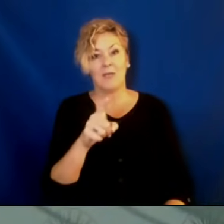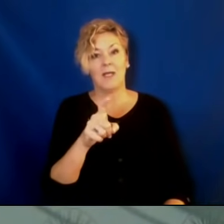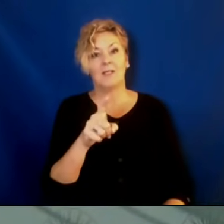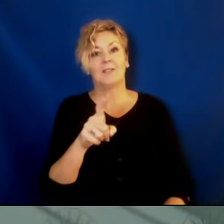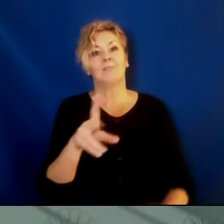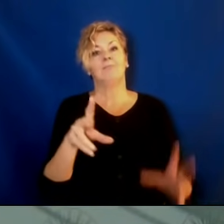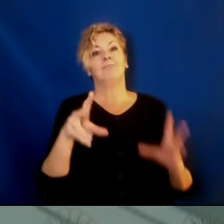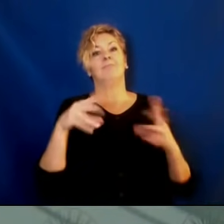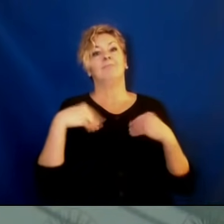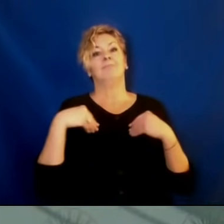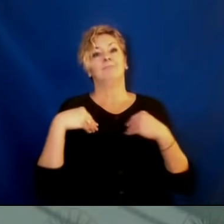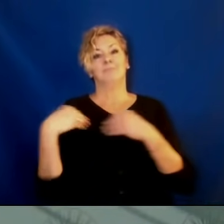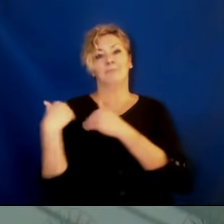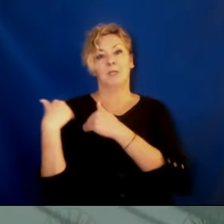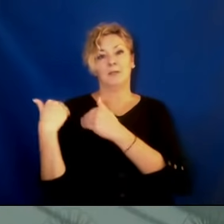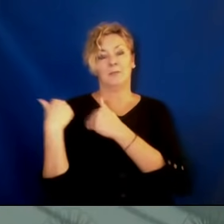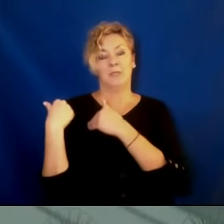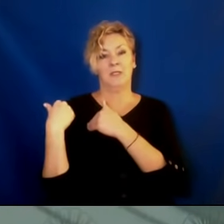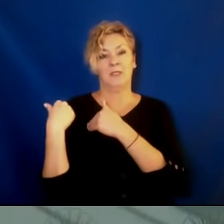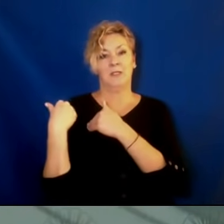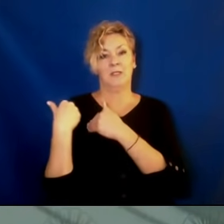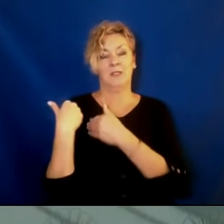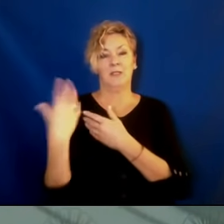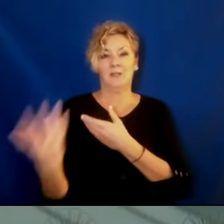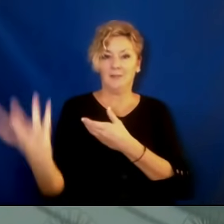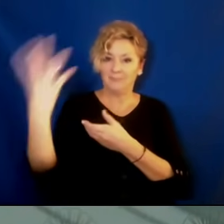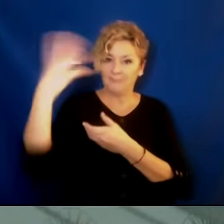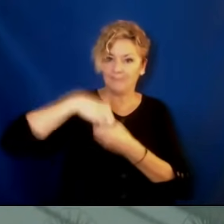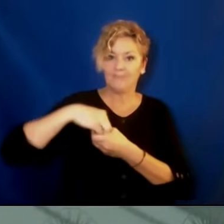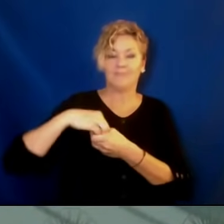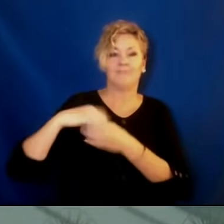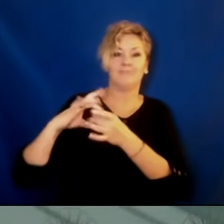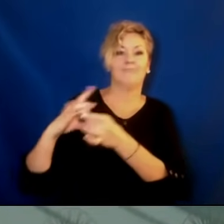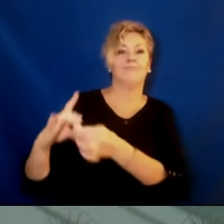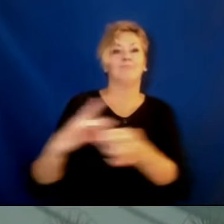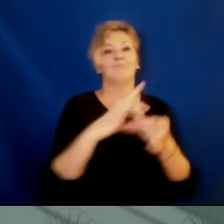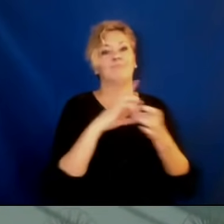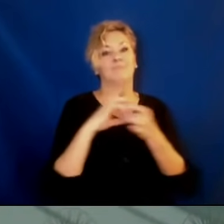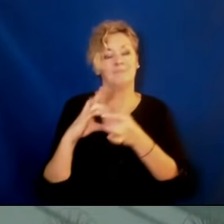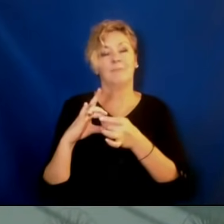to have some normalcy in these extraordinary times in our lives